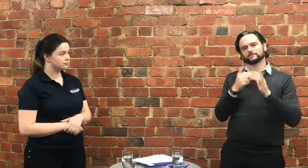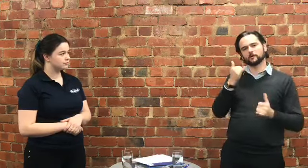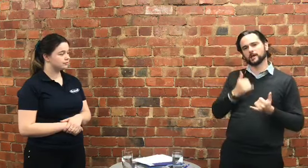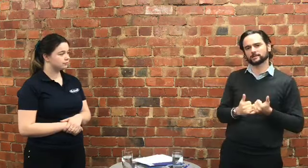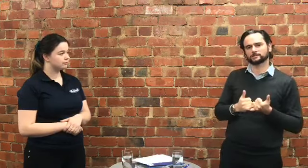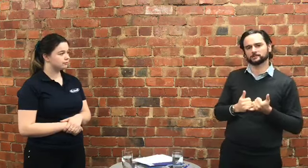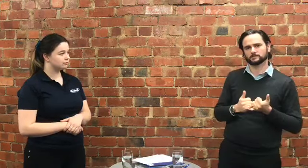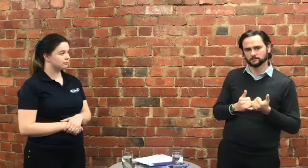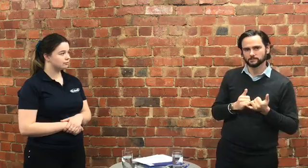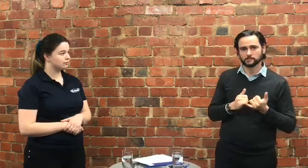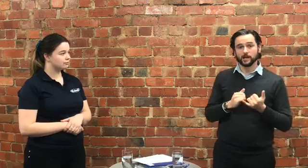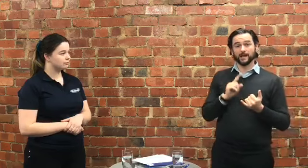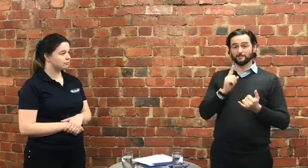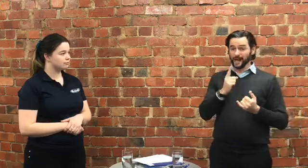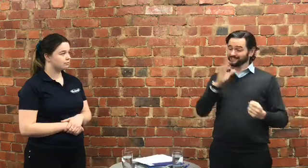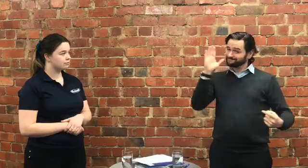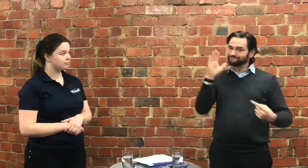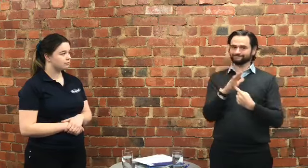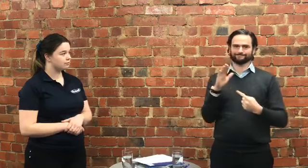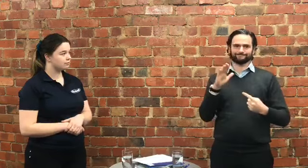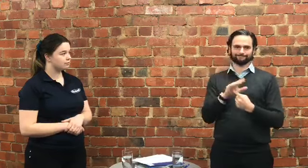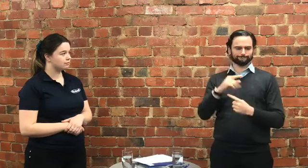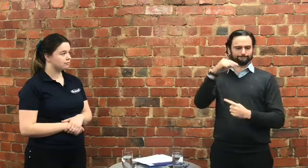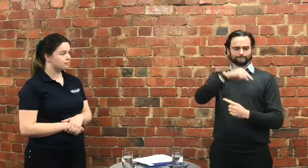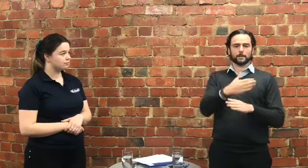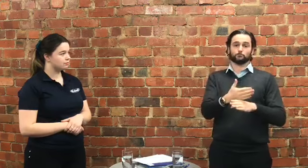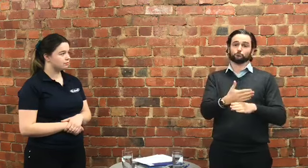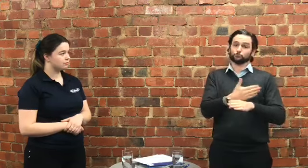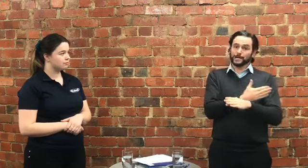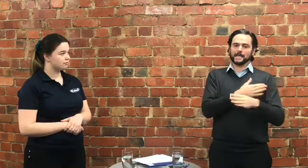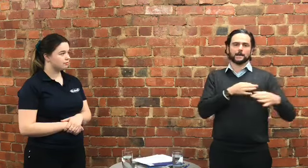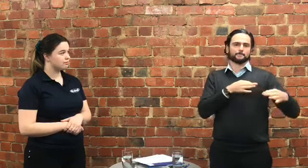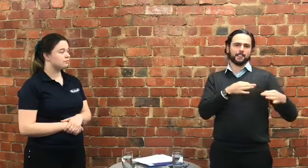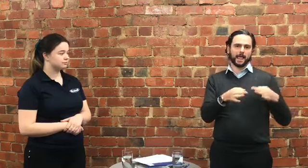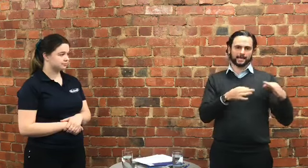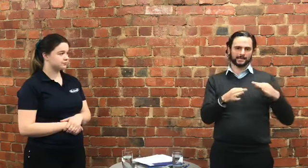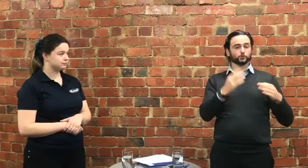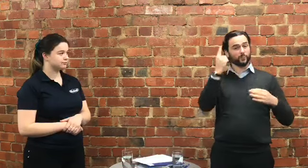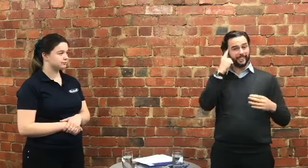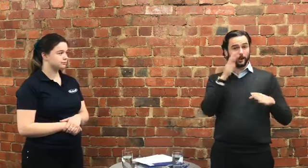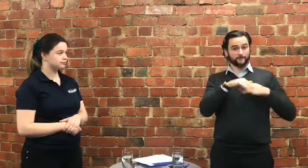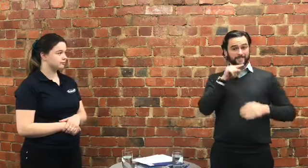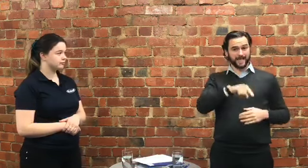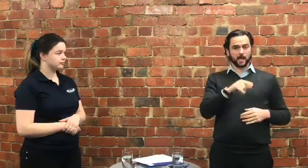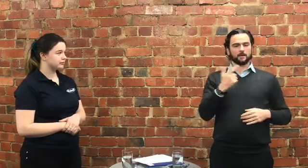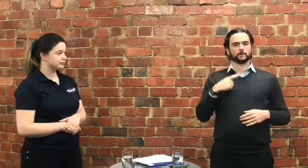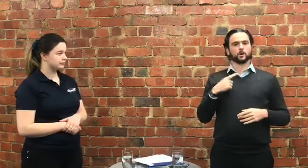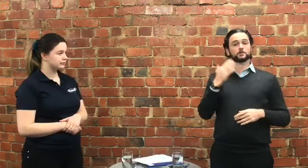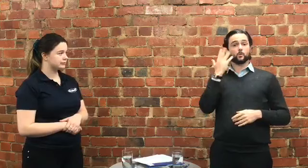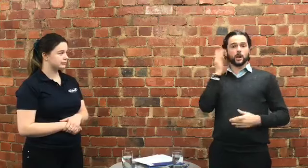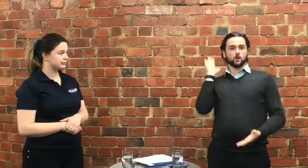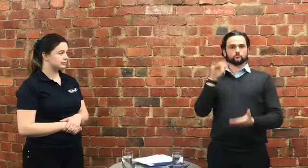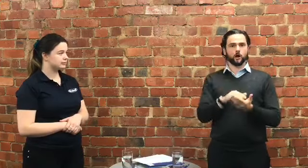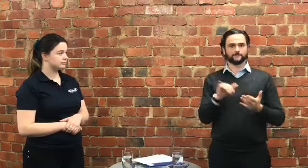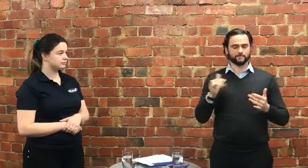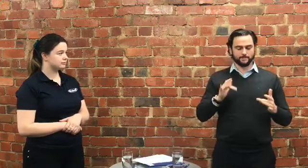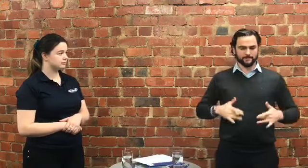and possibly receive funding for through the NDIS. But it's very important in that pre-planning process